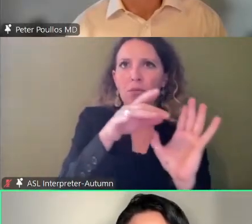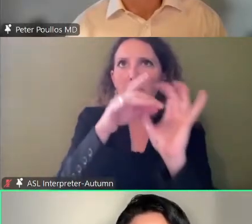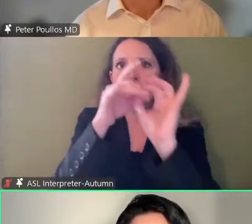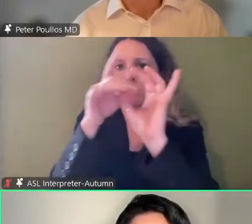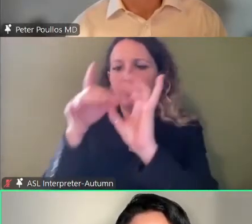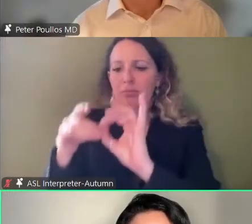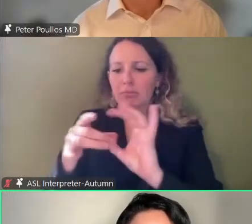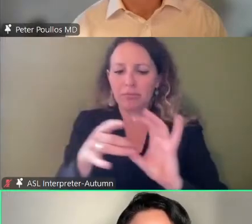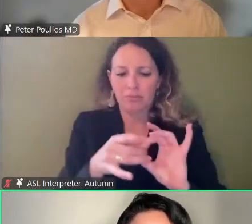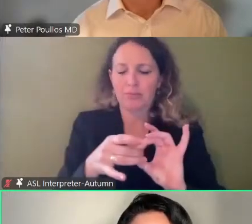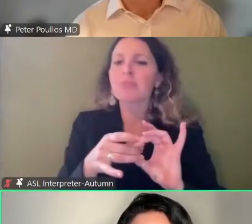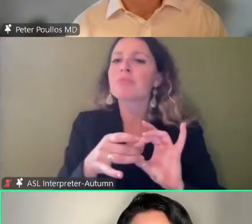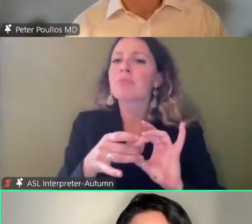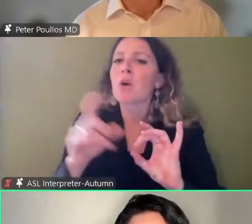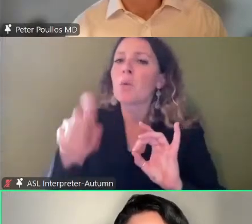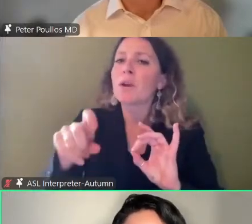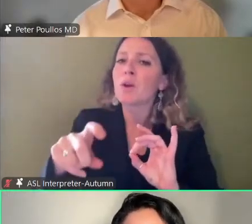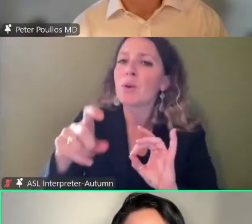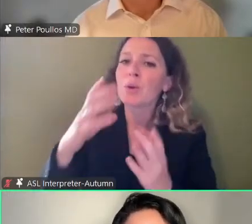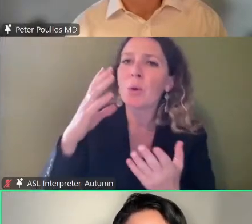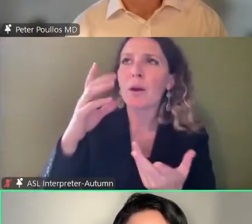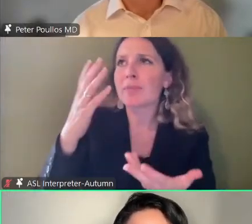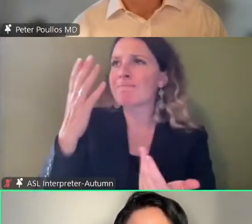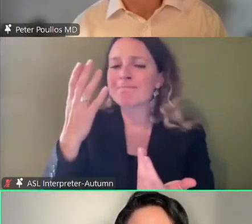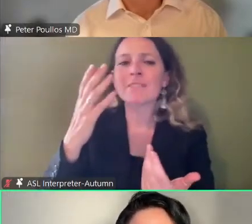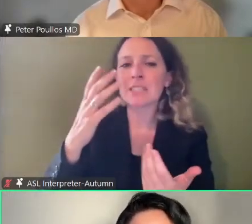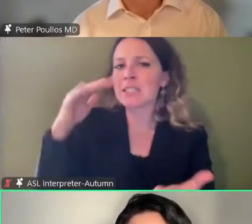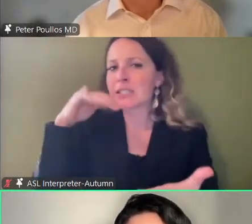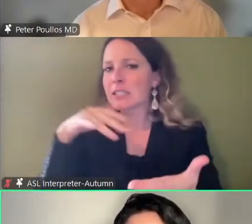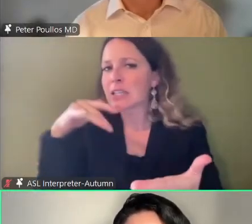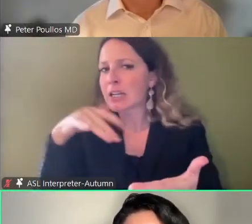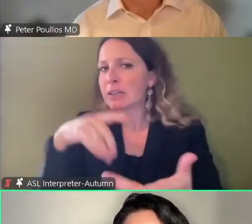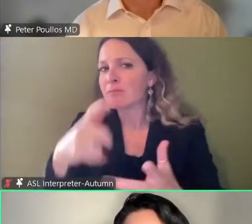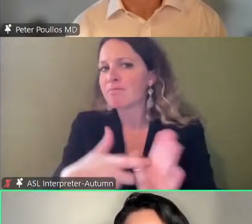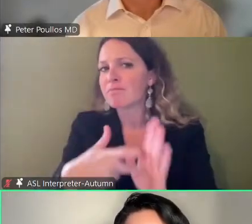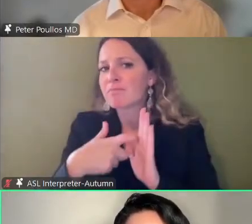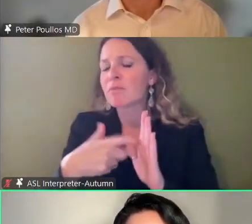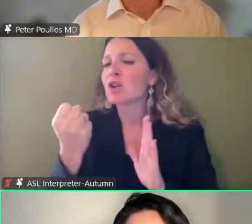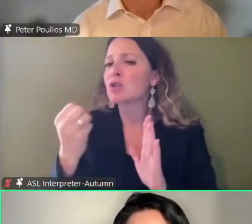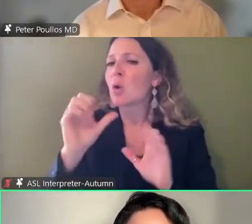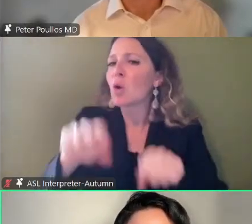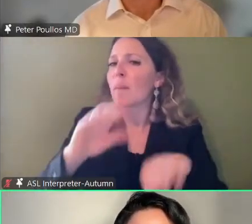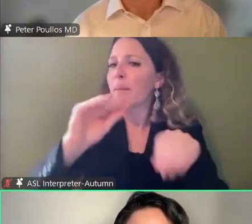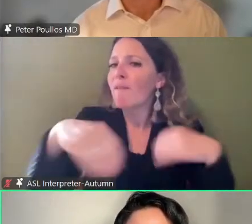studied and understood so that we could really provide high quality healthcare for all.